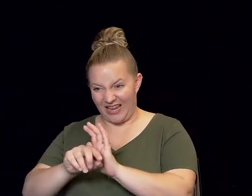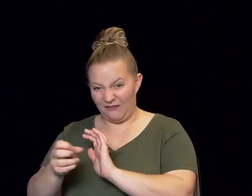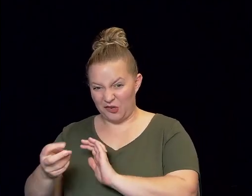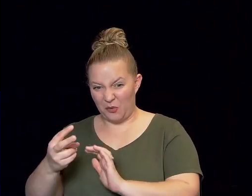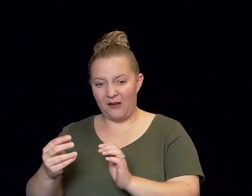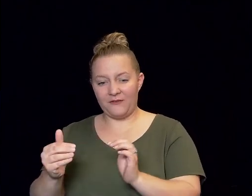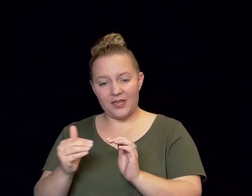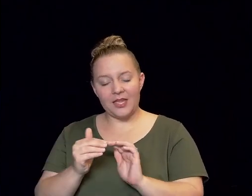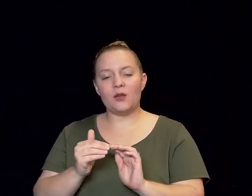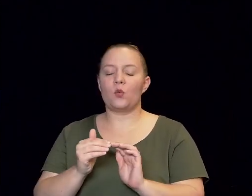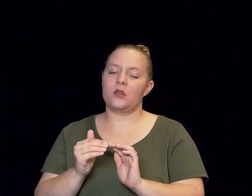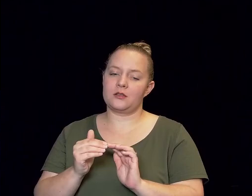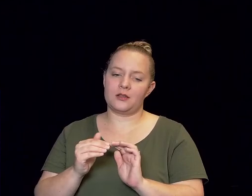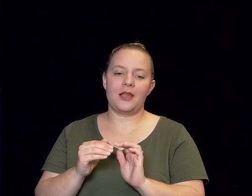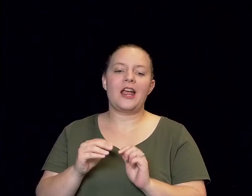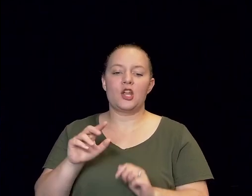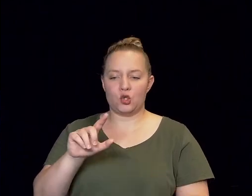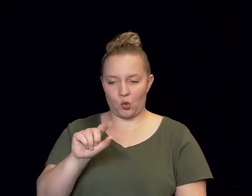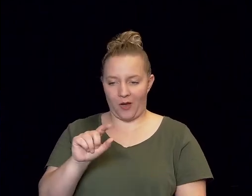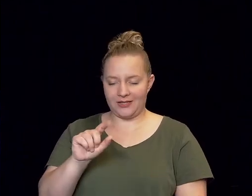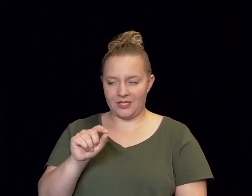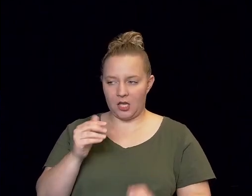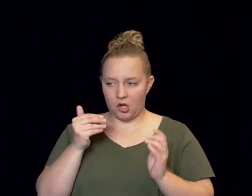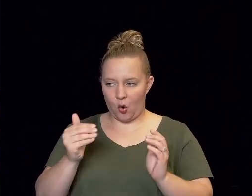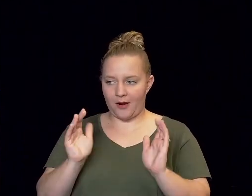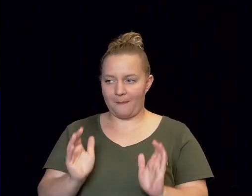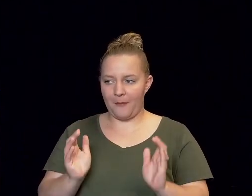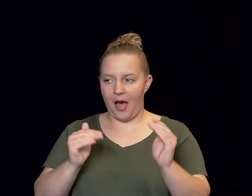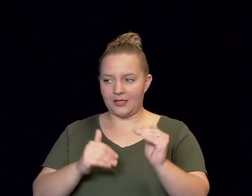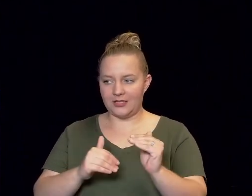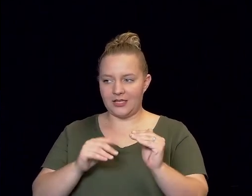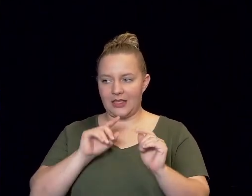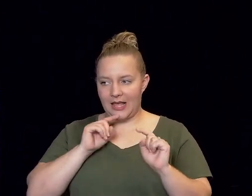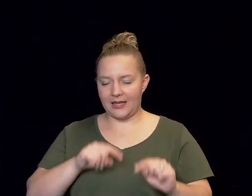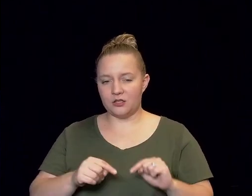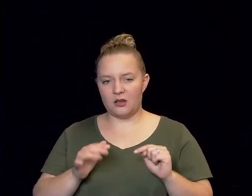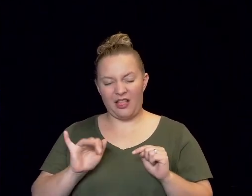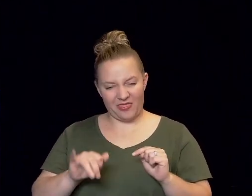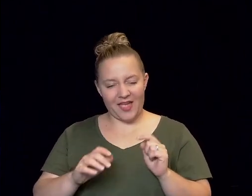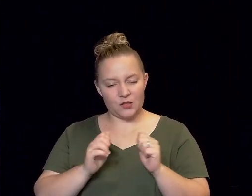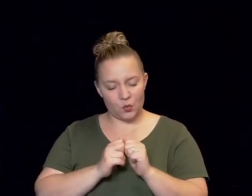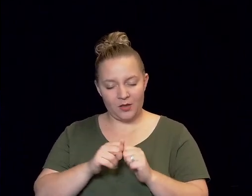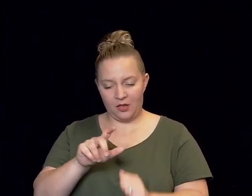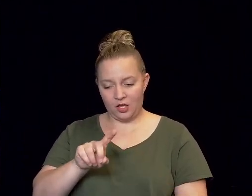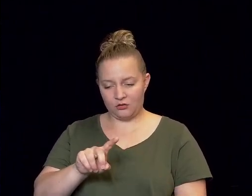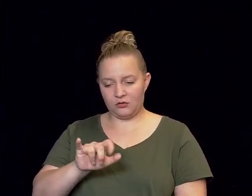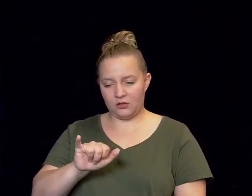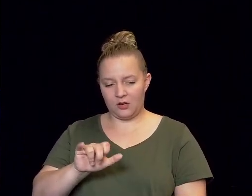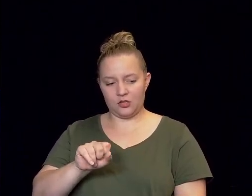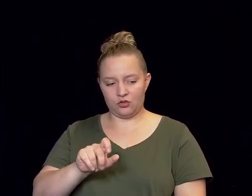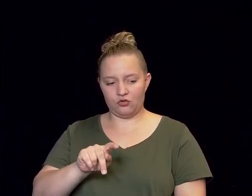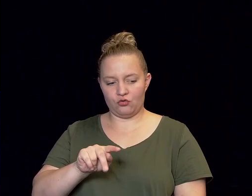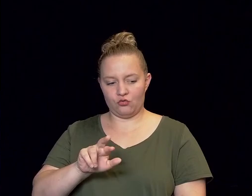answer of 20. Go ahead and box in your answer. So, that's with the distributive property. Now, you are